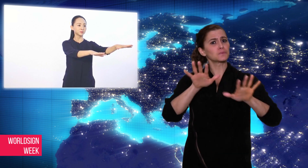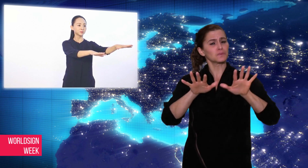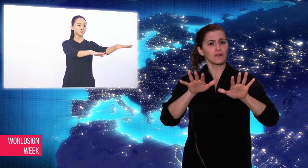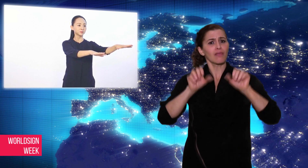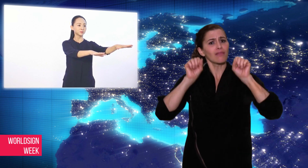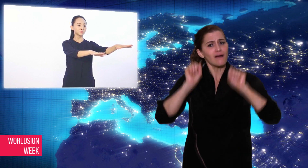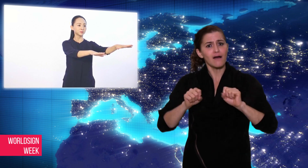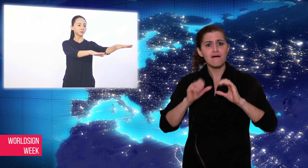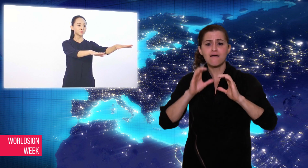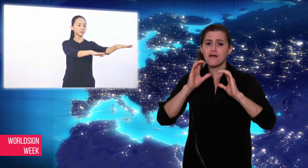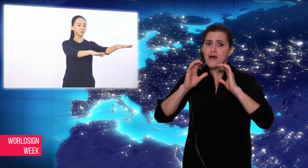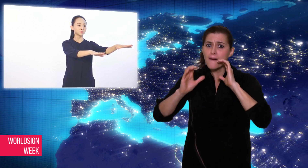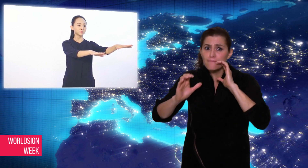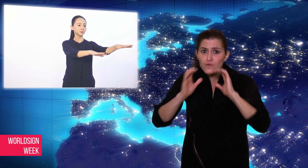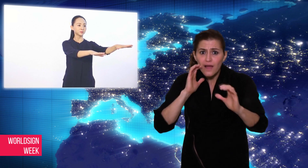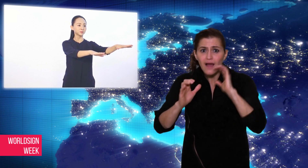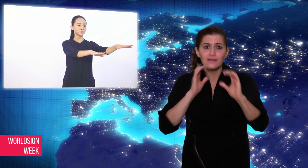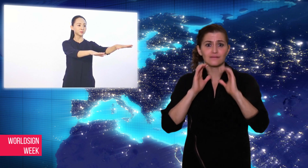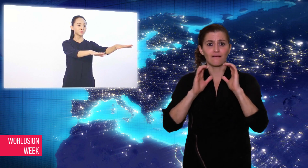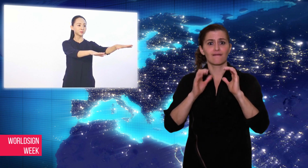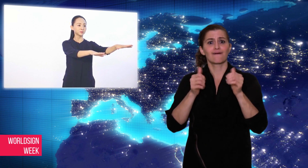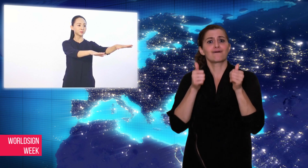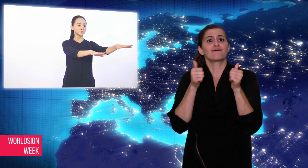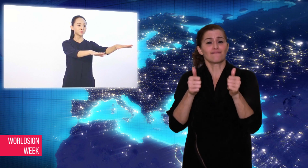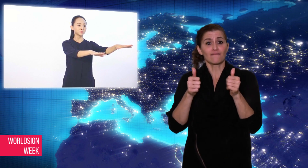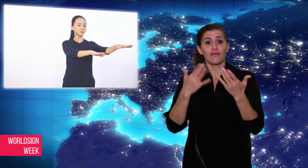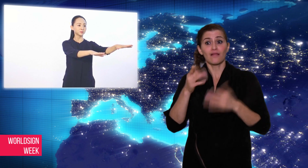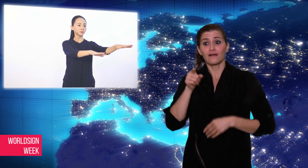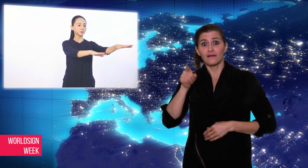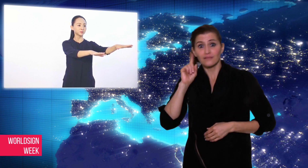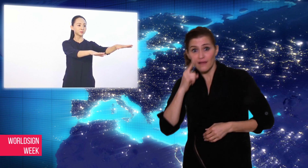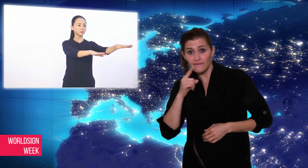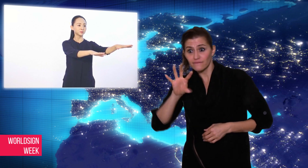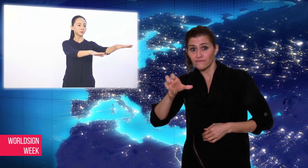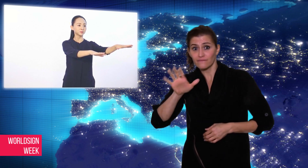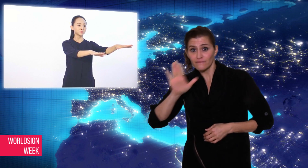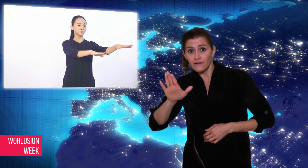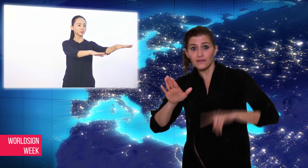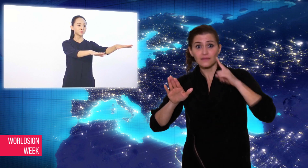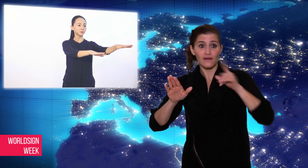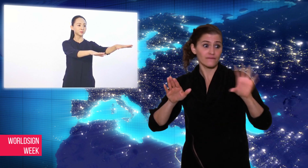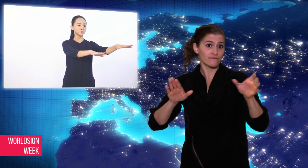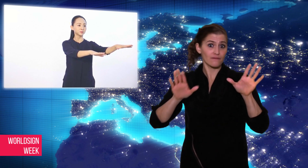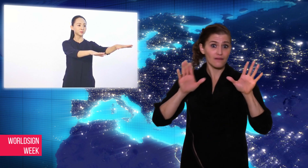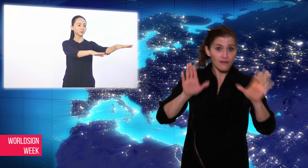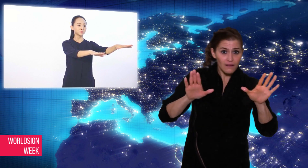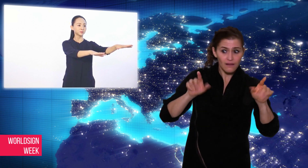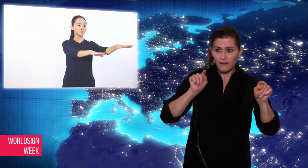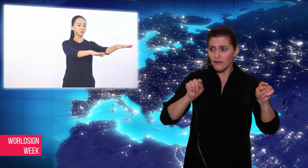make communication between deaf